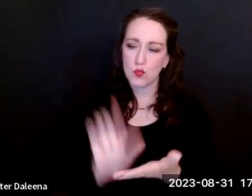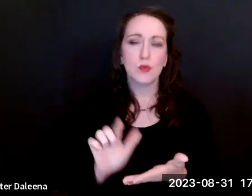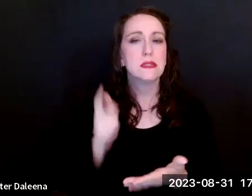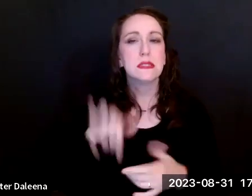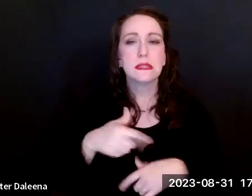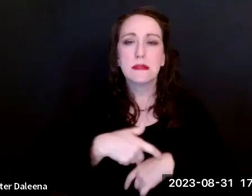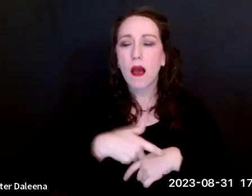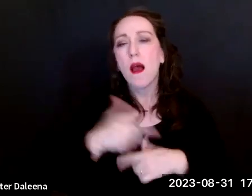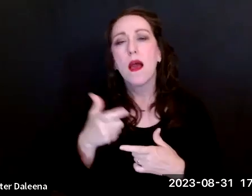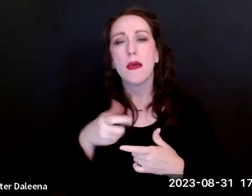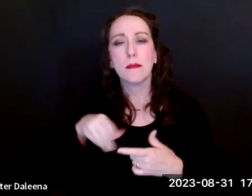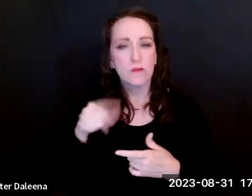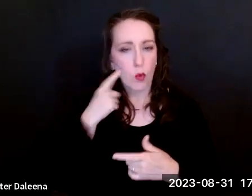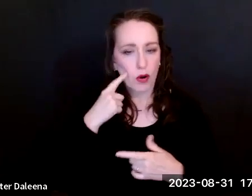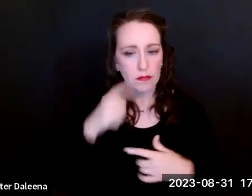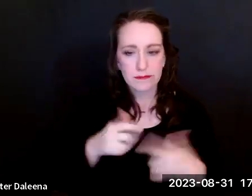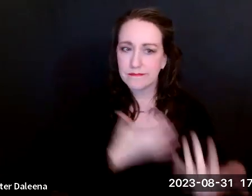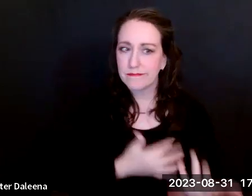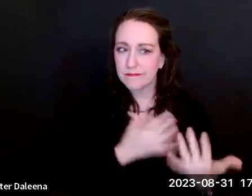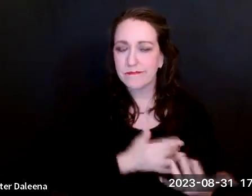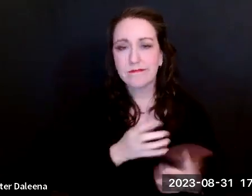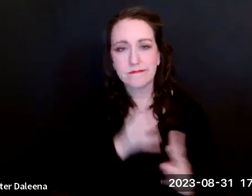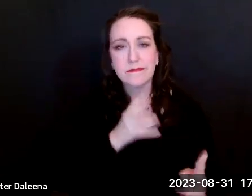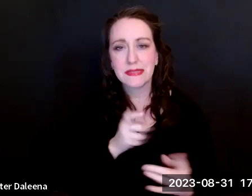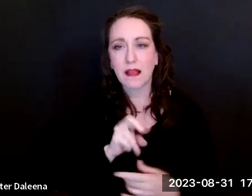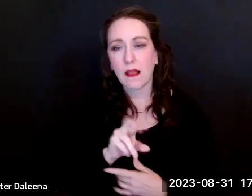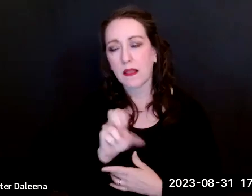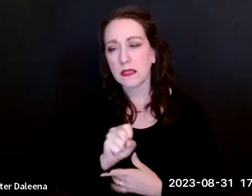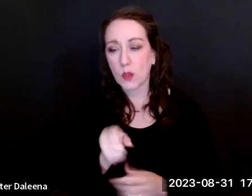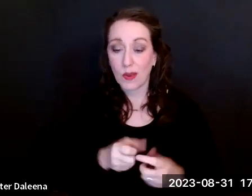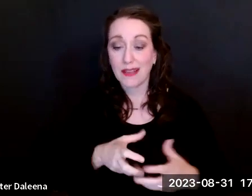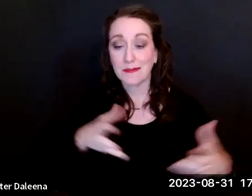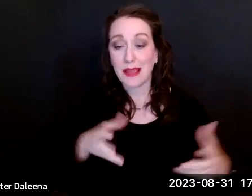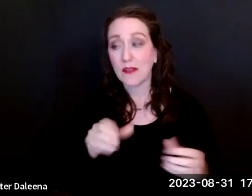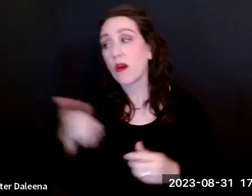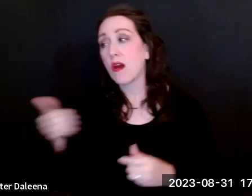spends in pending status so we're expanding this process to the other Behavioral Health Professions